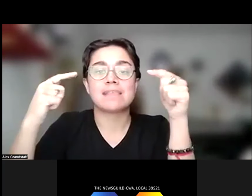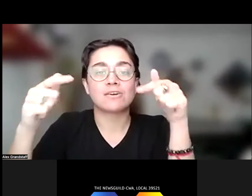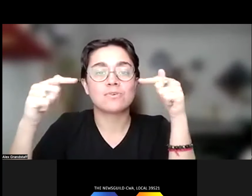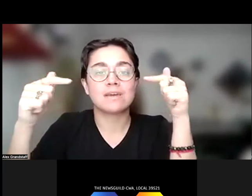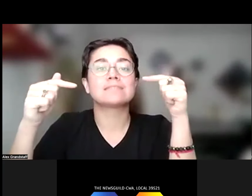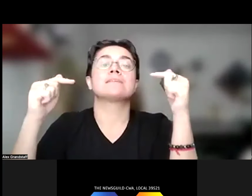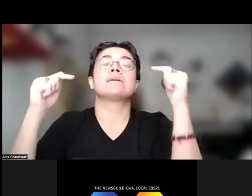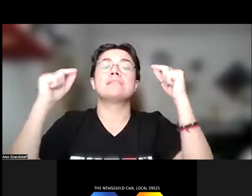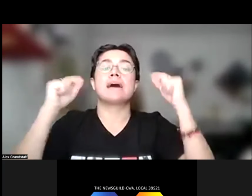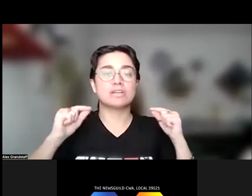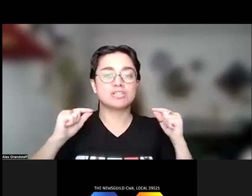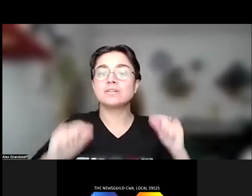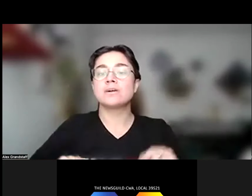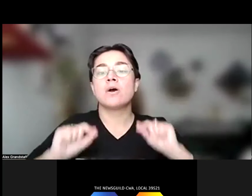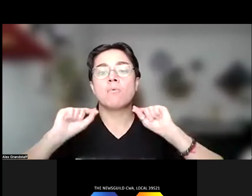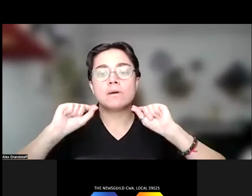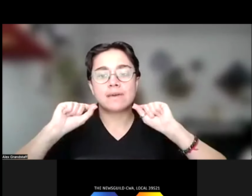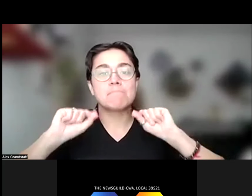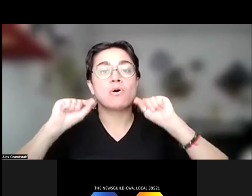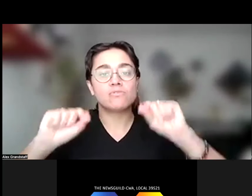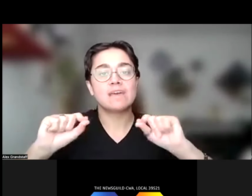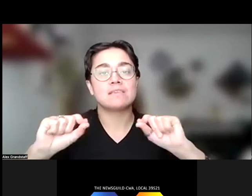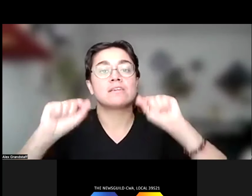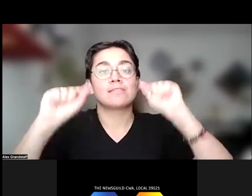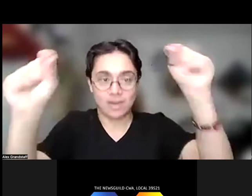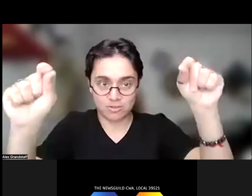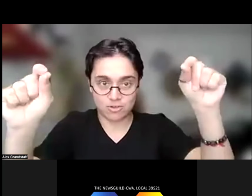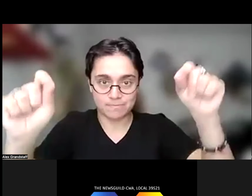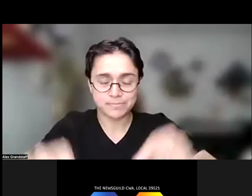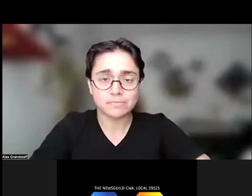districts - saying, "I've concerned about A, B, C, and D. And I would like you to